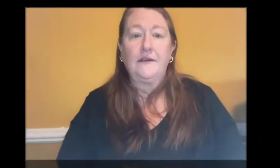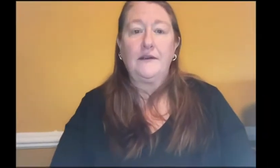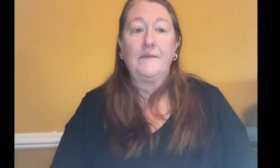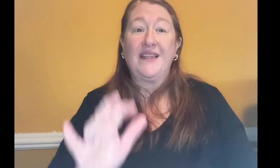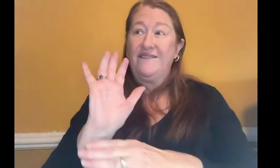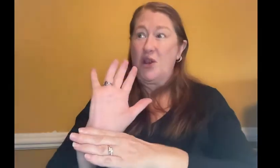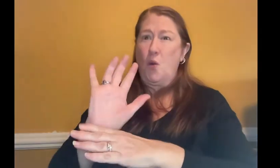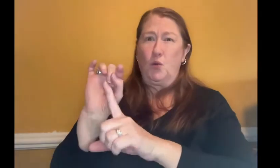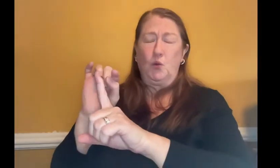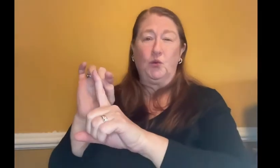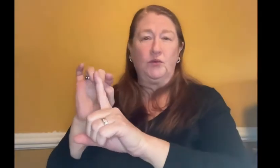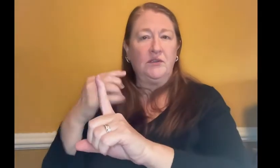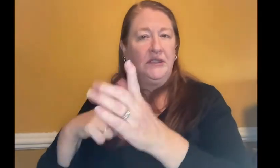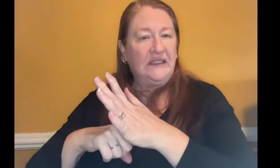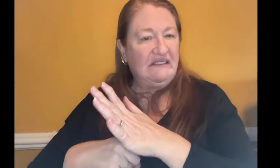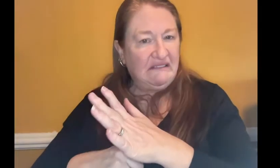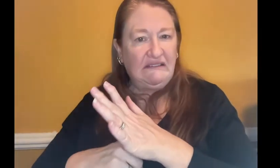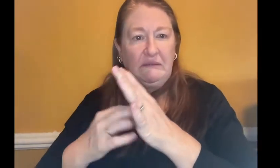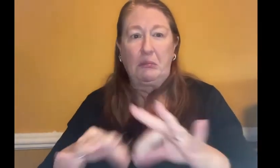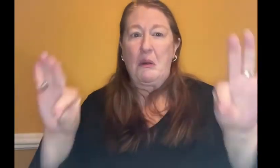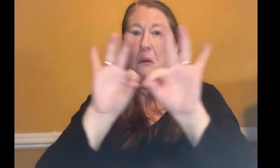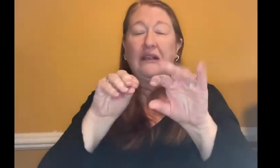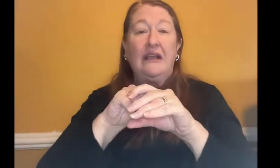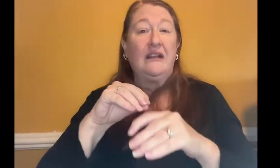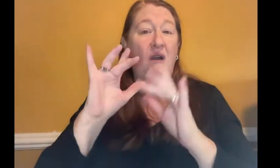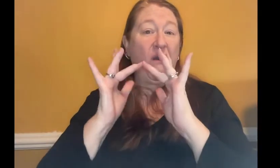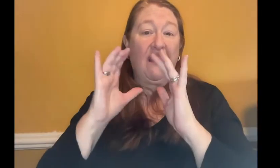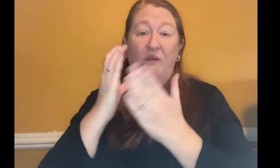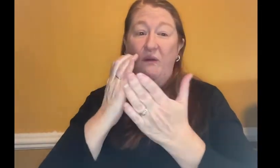Video plays a significant role in online courses.